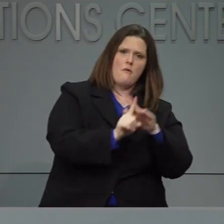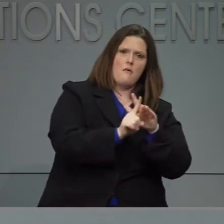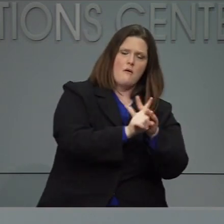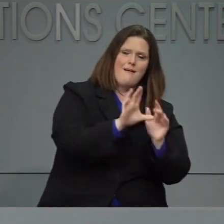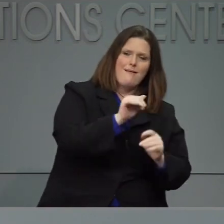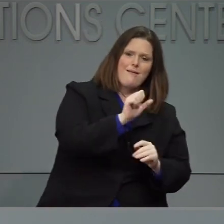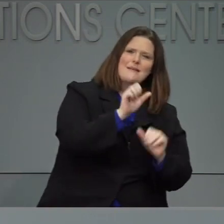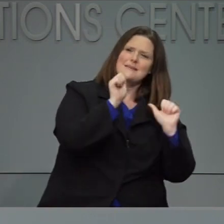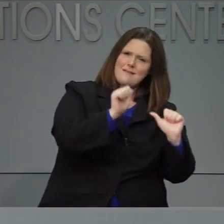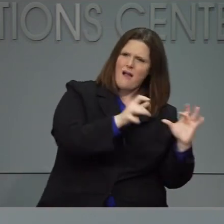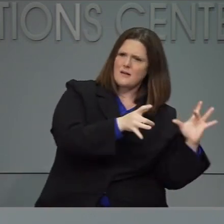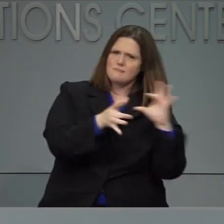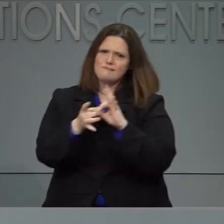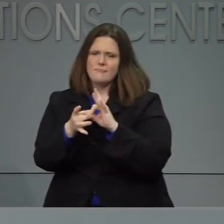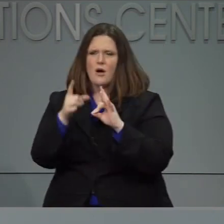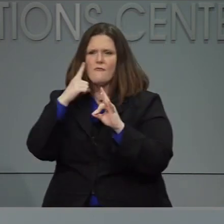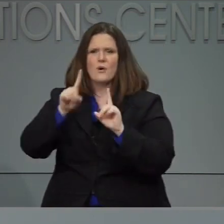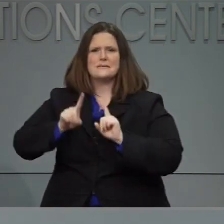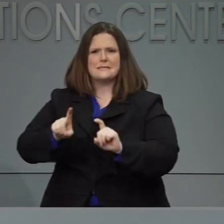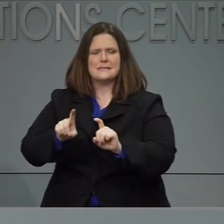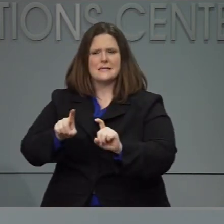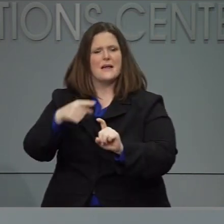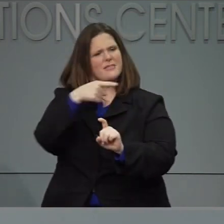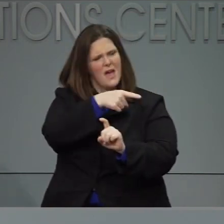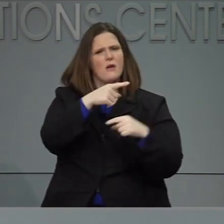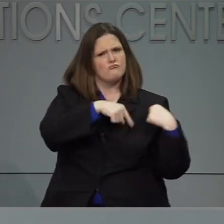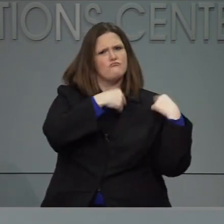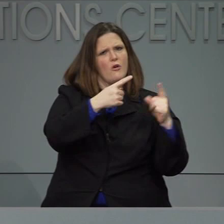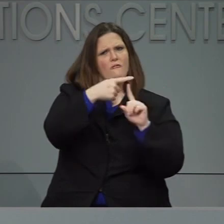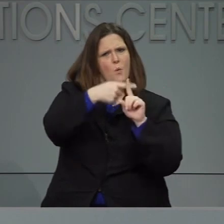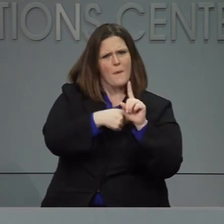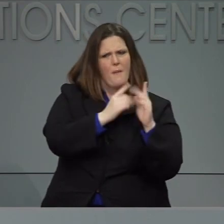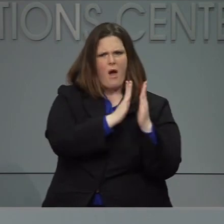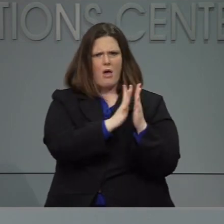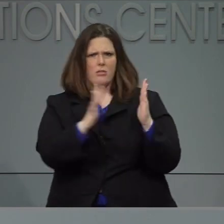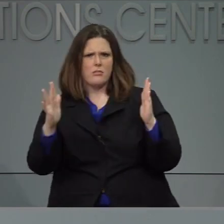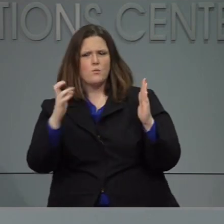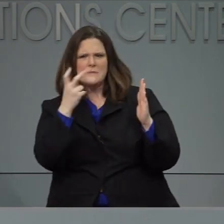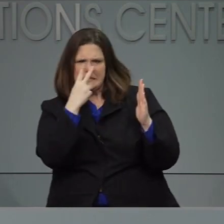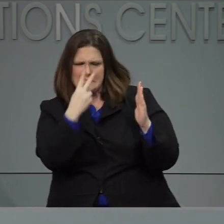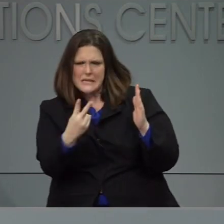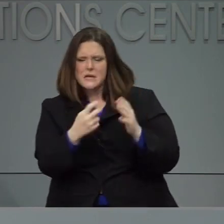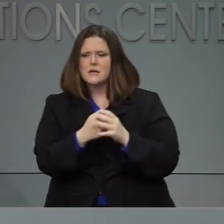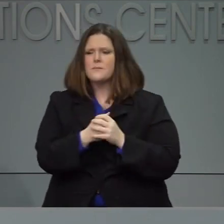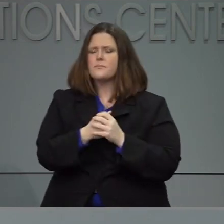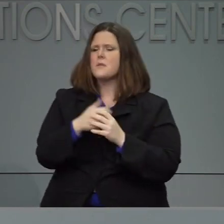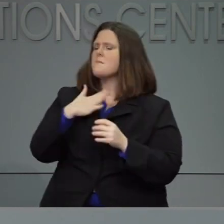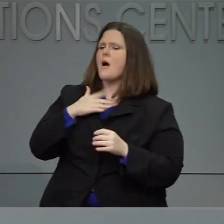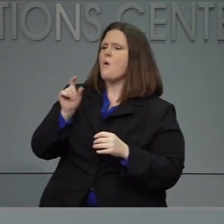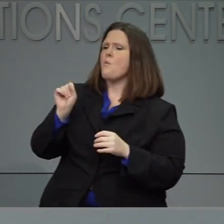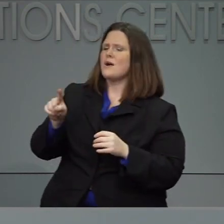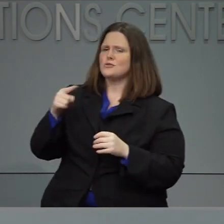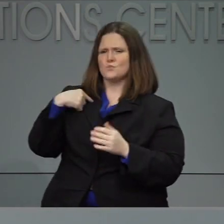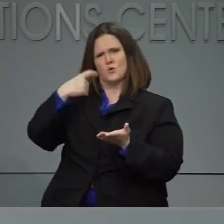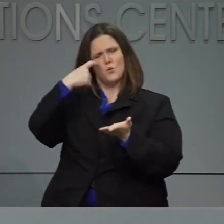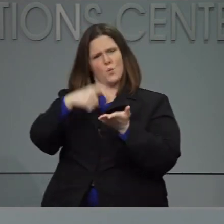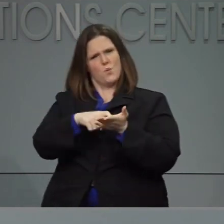IT. WE HAD OVER A MONTH. TO MY QUESTION IS IT SEEMS THAT WE HAVE A LOW IN HAS COMPLETED